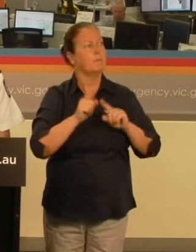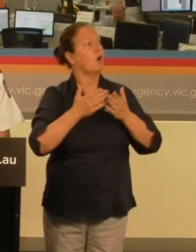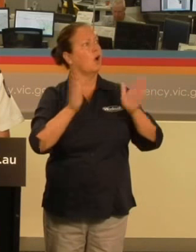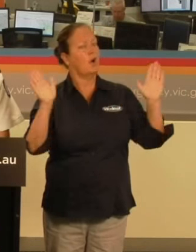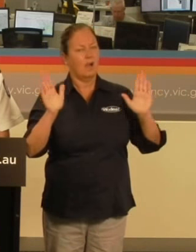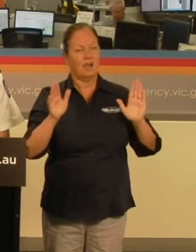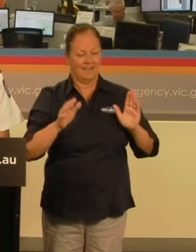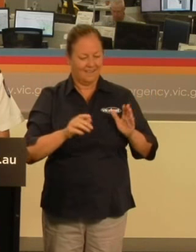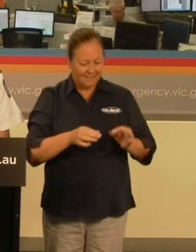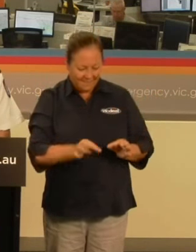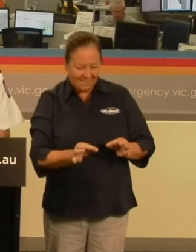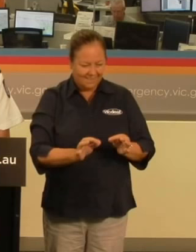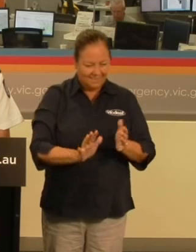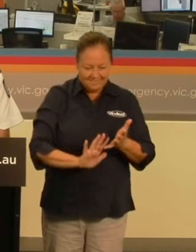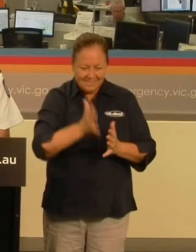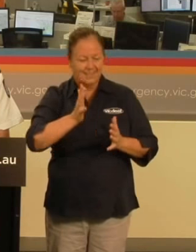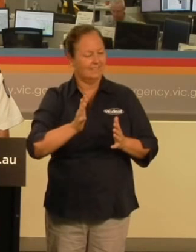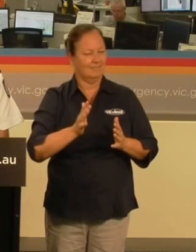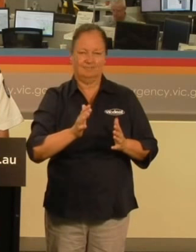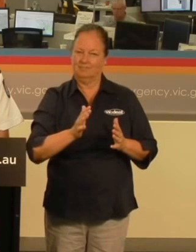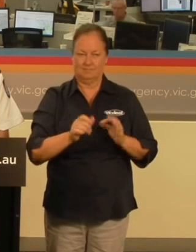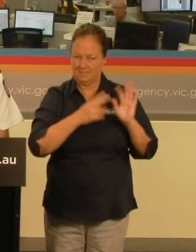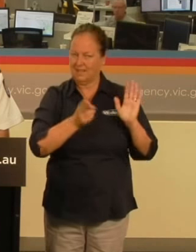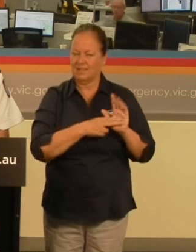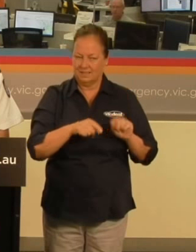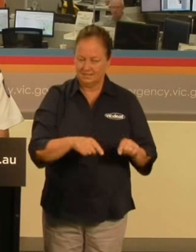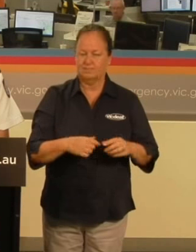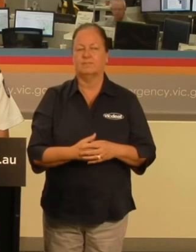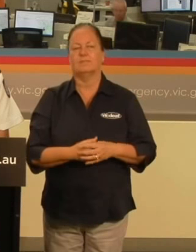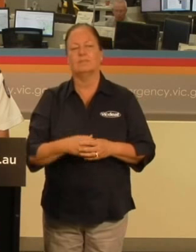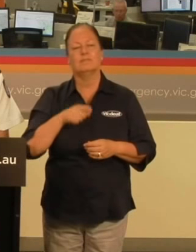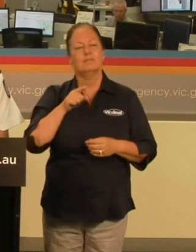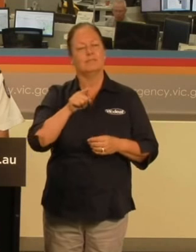the total fire bans although they cover the southwestern and the central weather